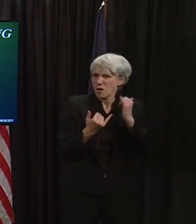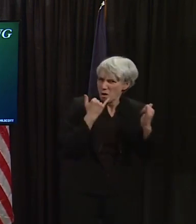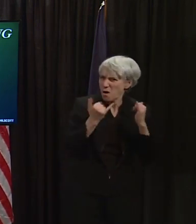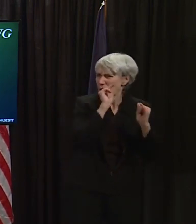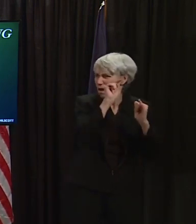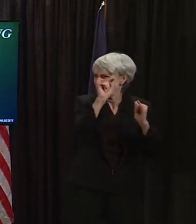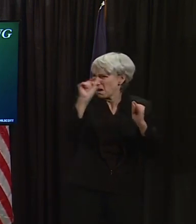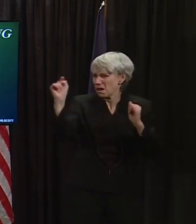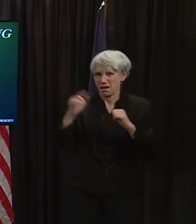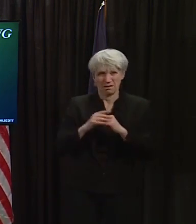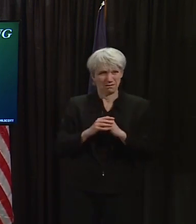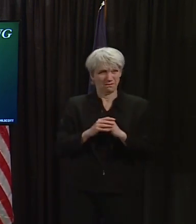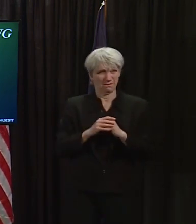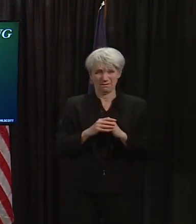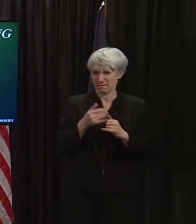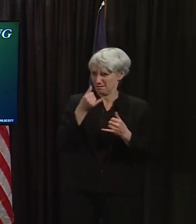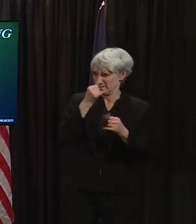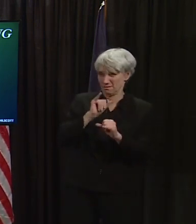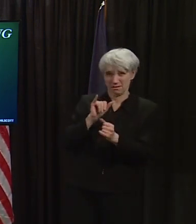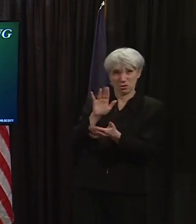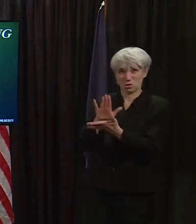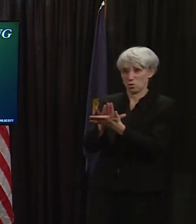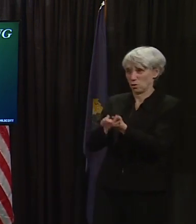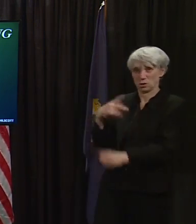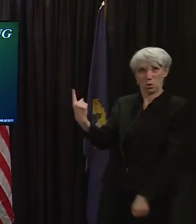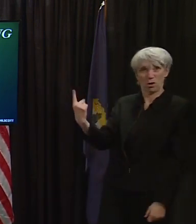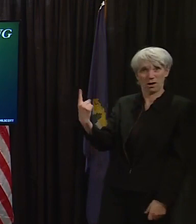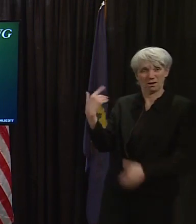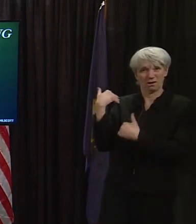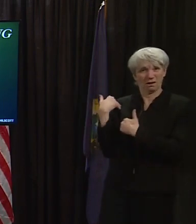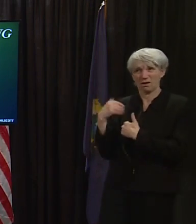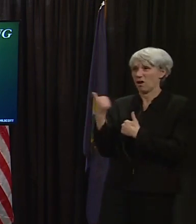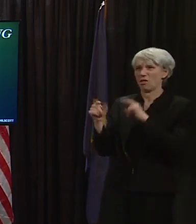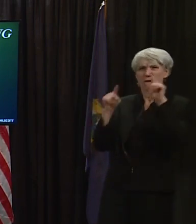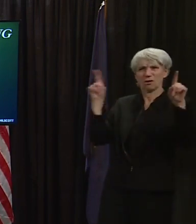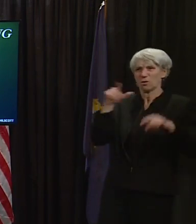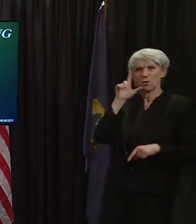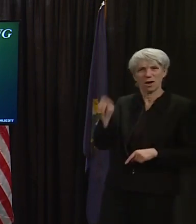unsustainable during the delta surge. And the changing epidemiology around